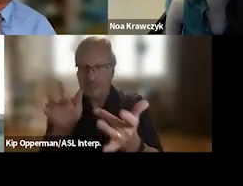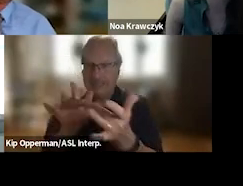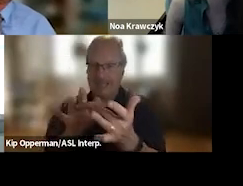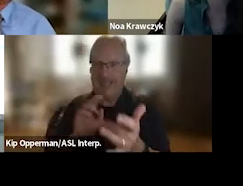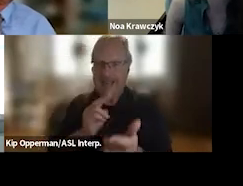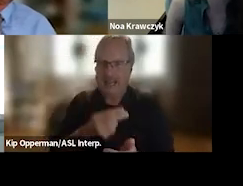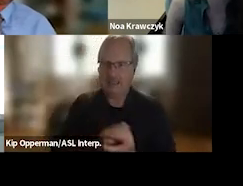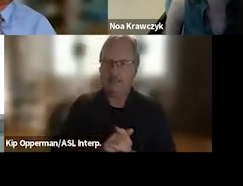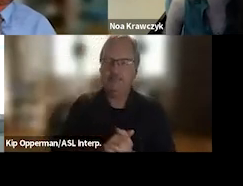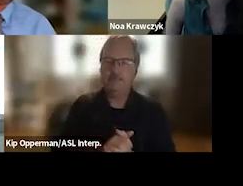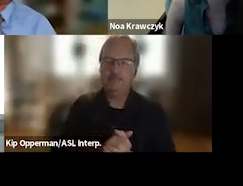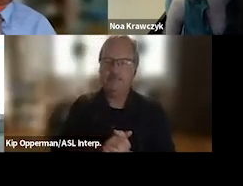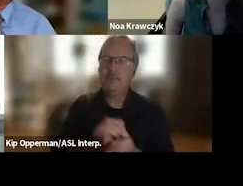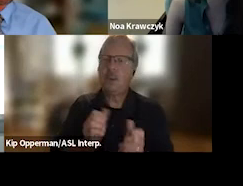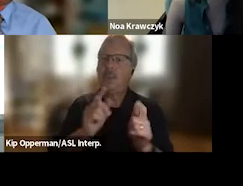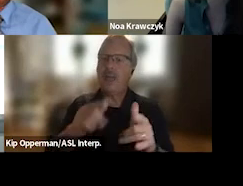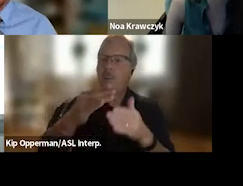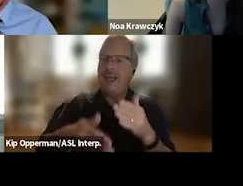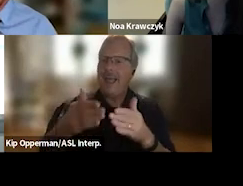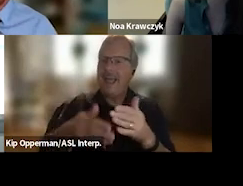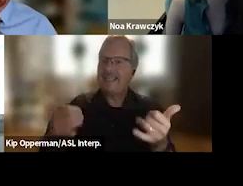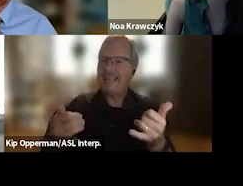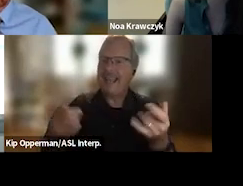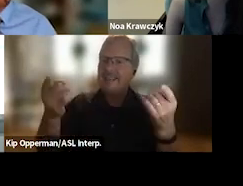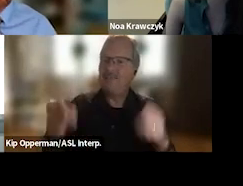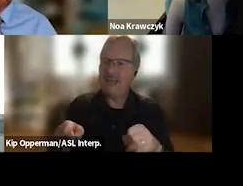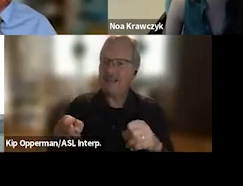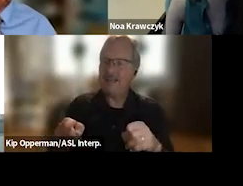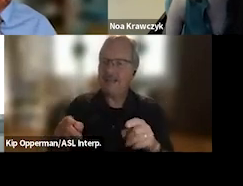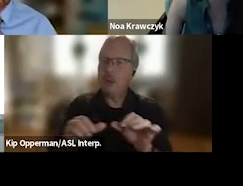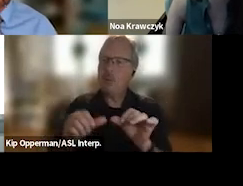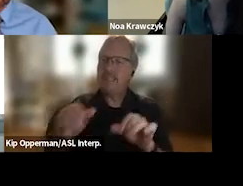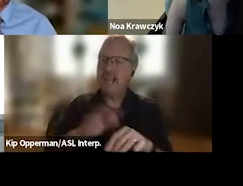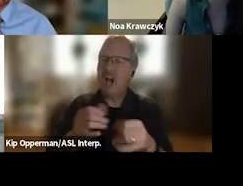And with that, we will end today's event. We'll stay online a little bit longer